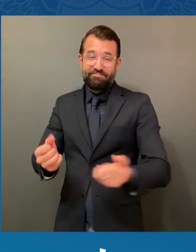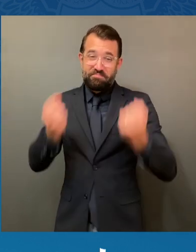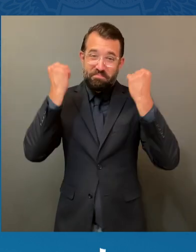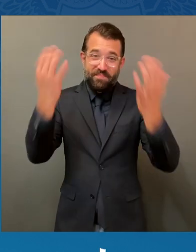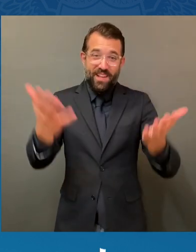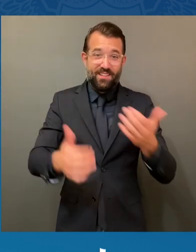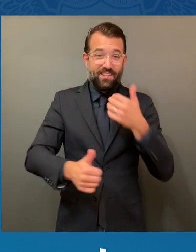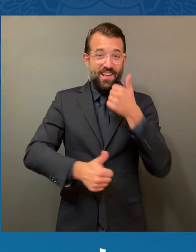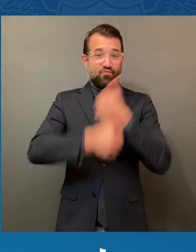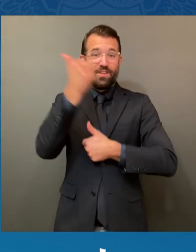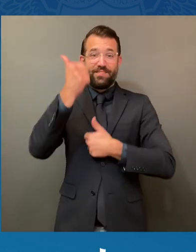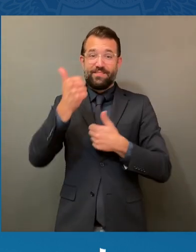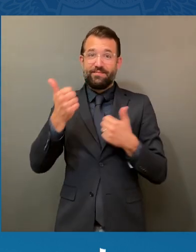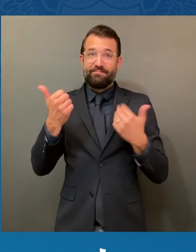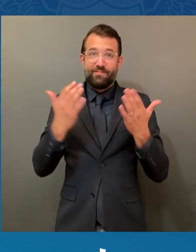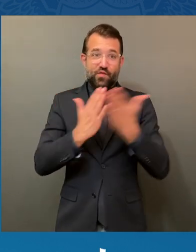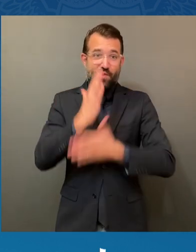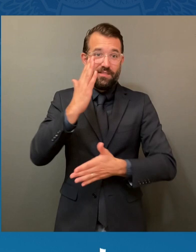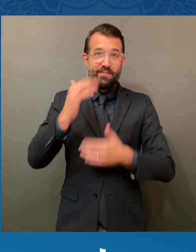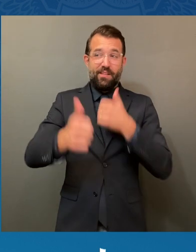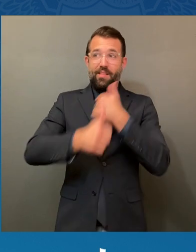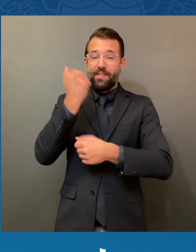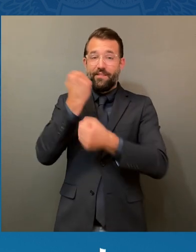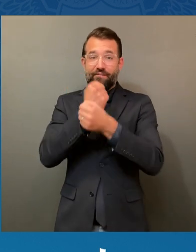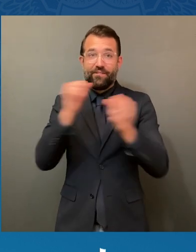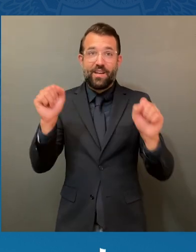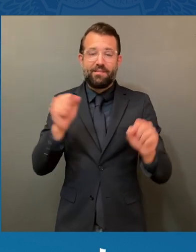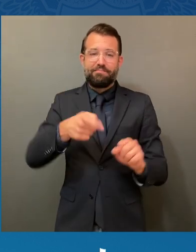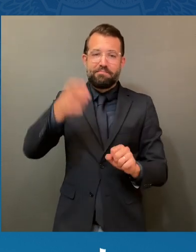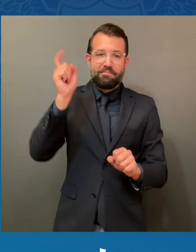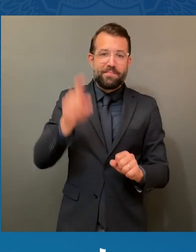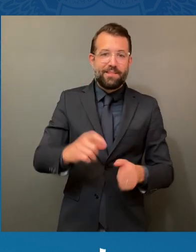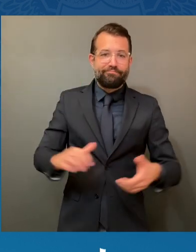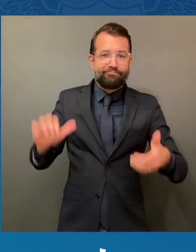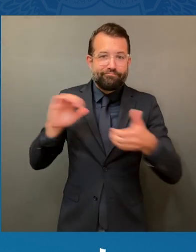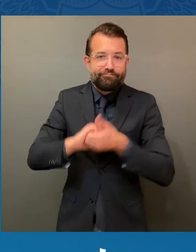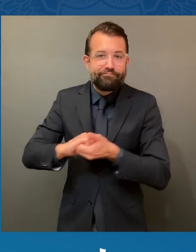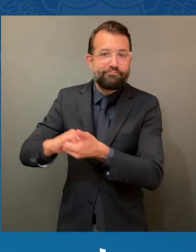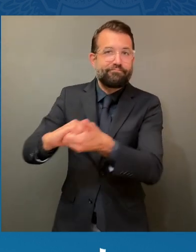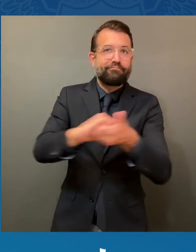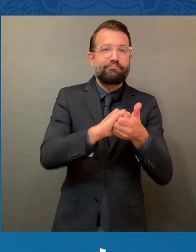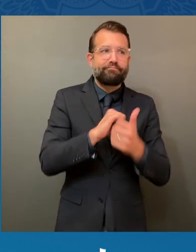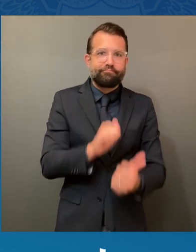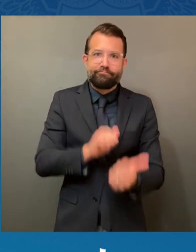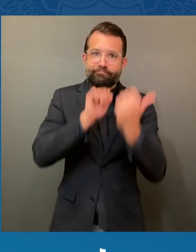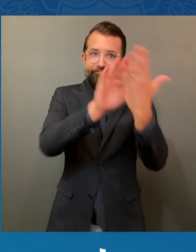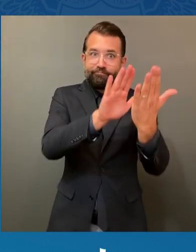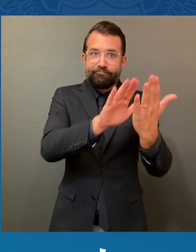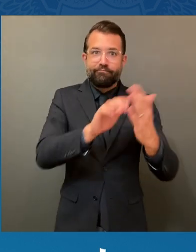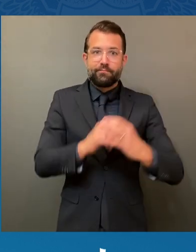And we must stand united to uphold the sacred oath